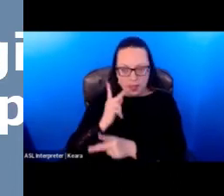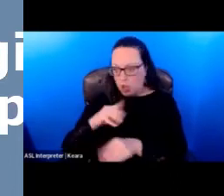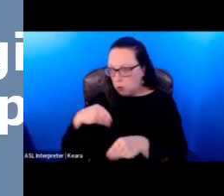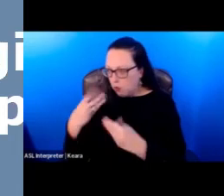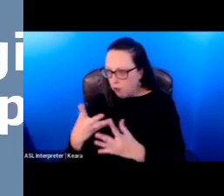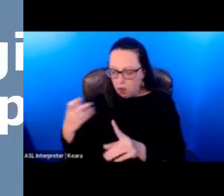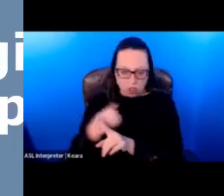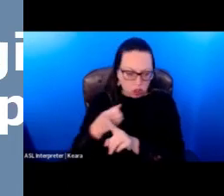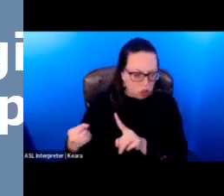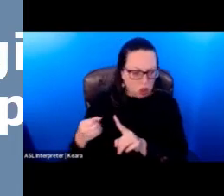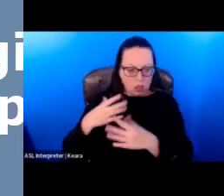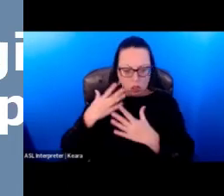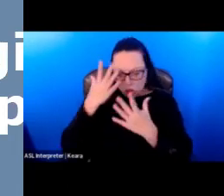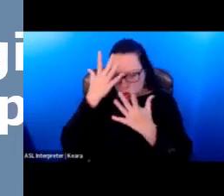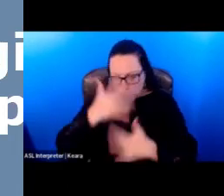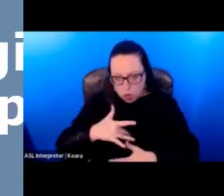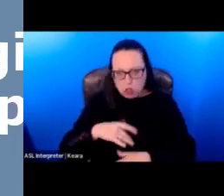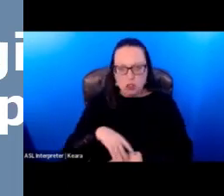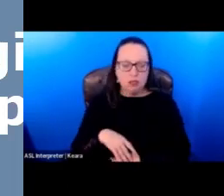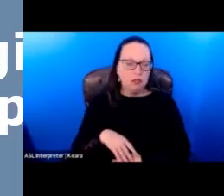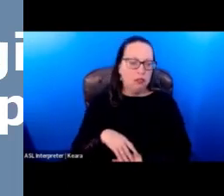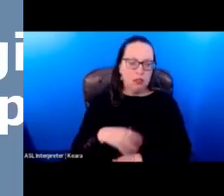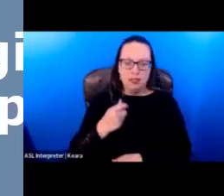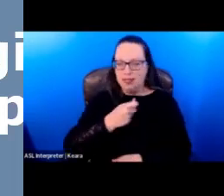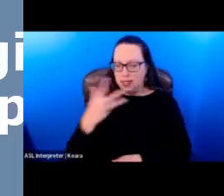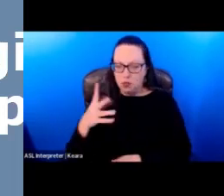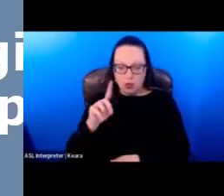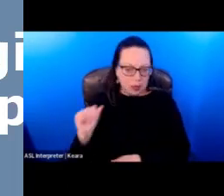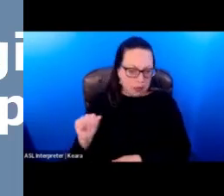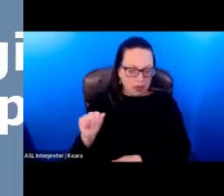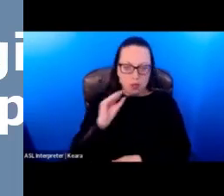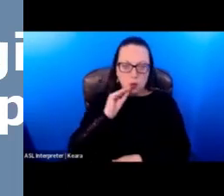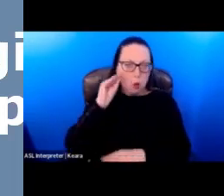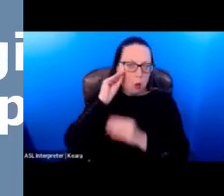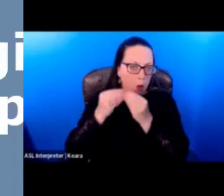community agencies are not aware of resources available, mainly